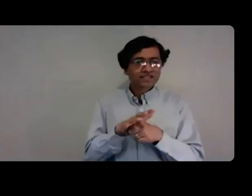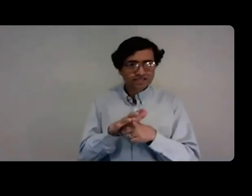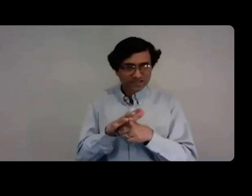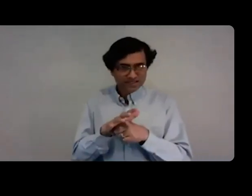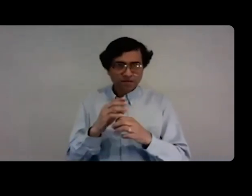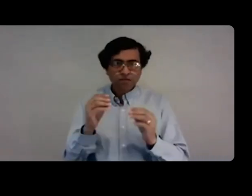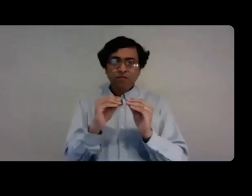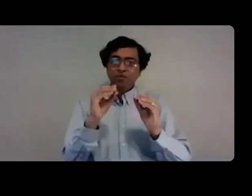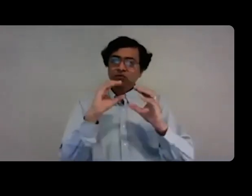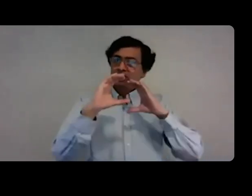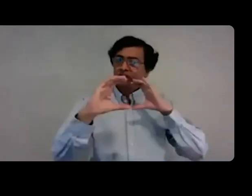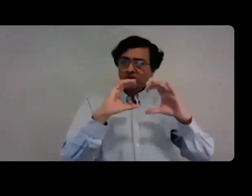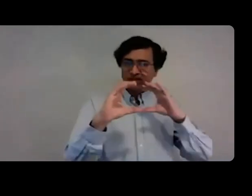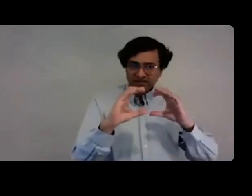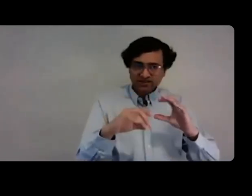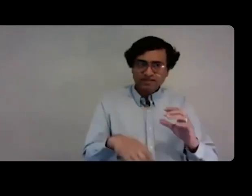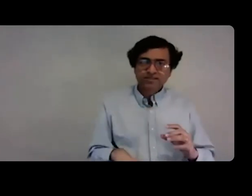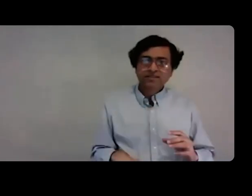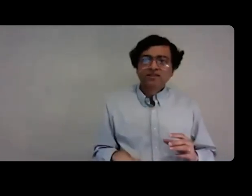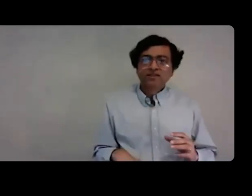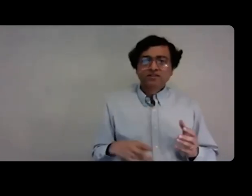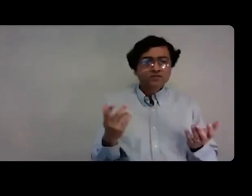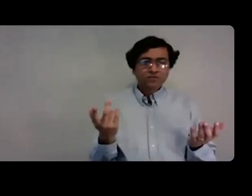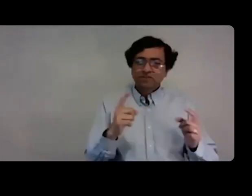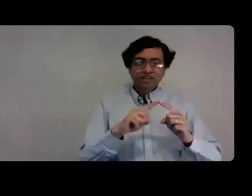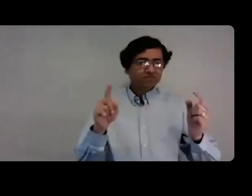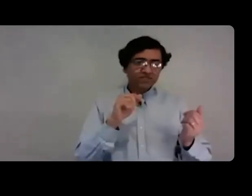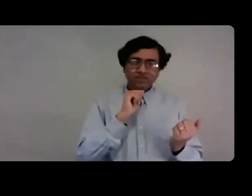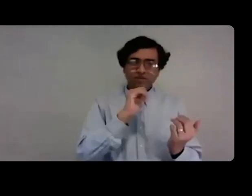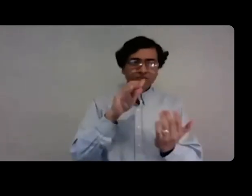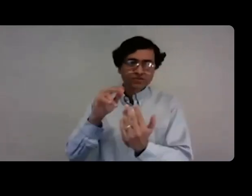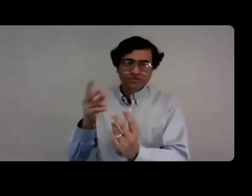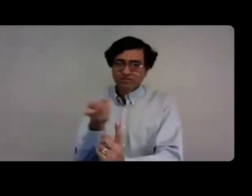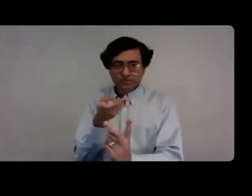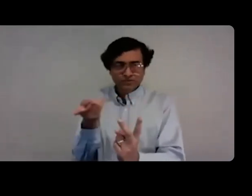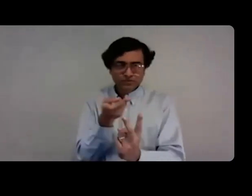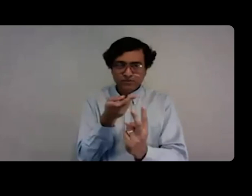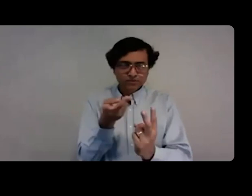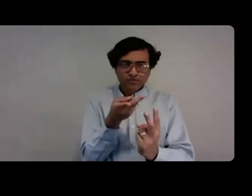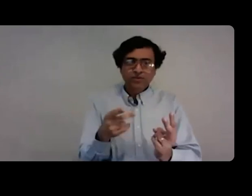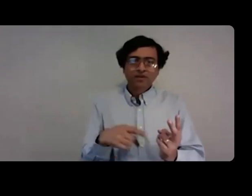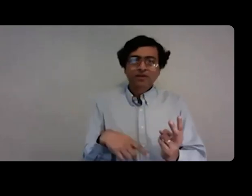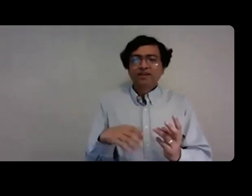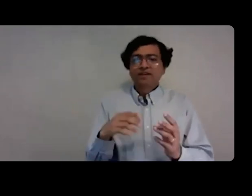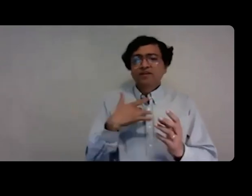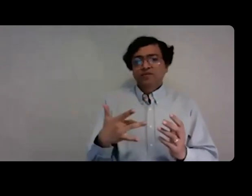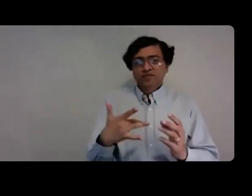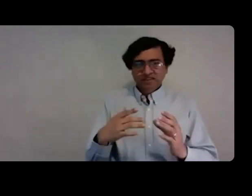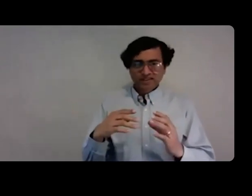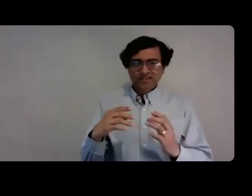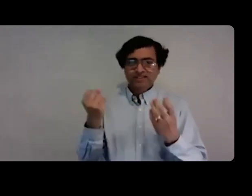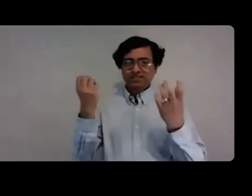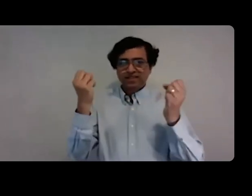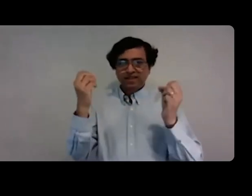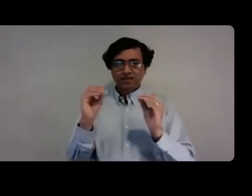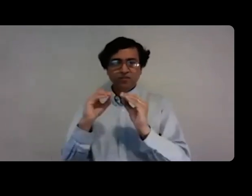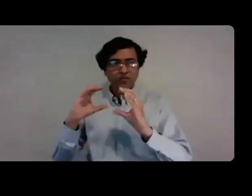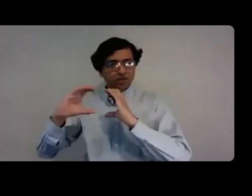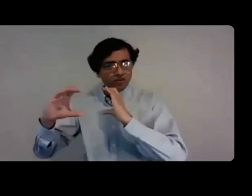but captions come in, as I said, more stressfully than a sign language does. So the two approaches are different in the impact of